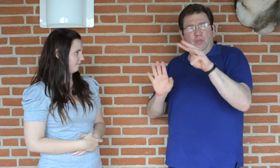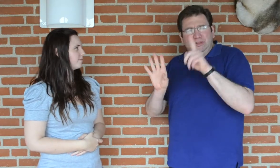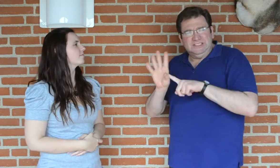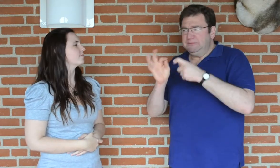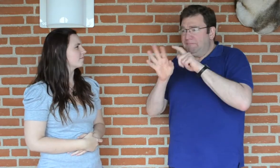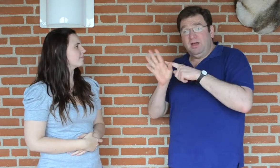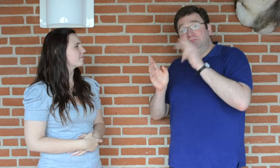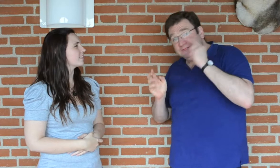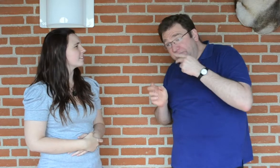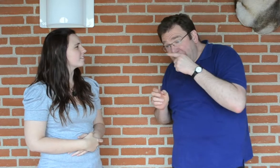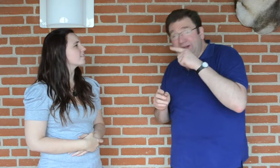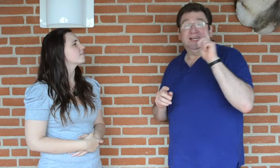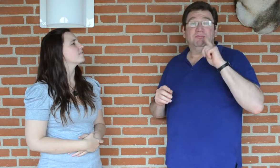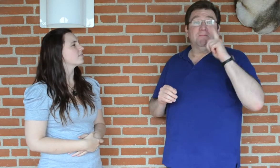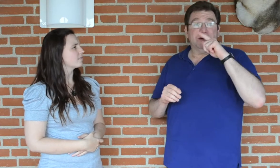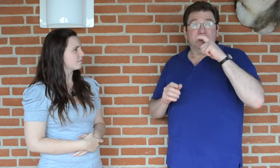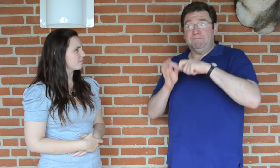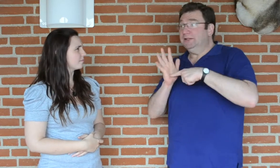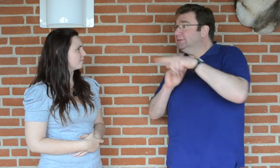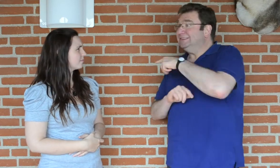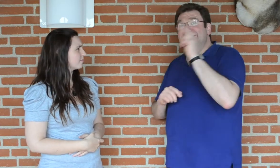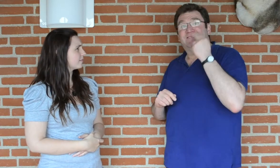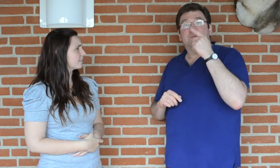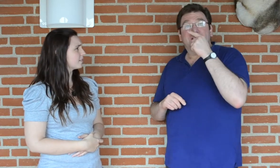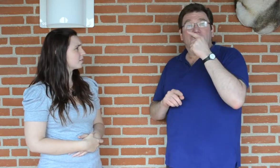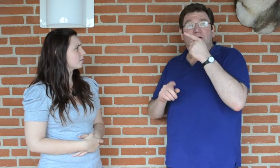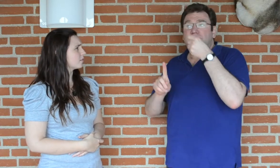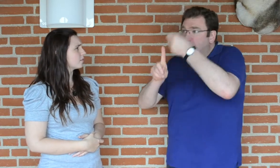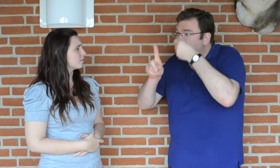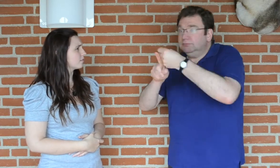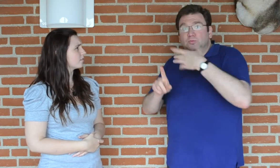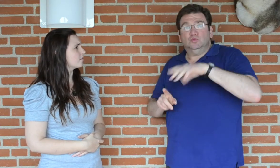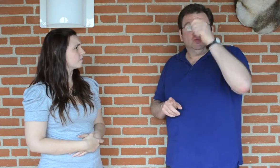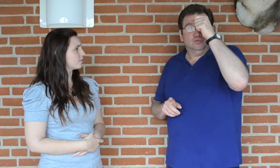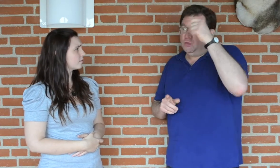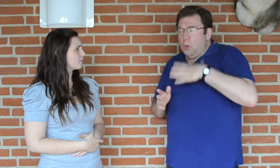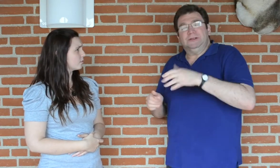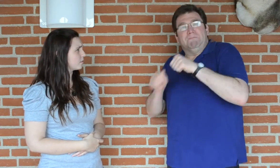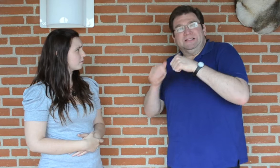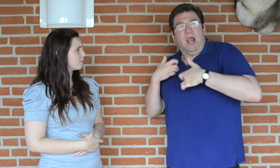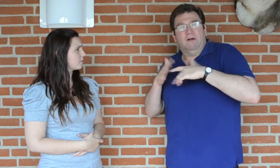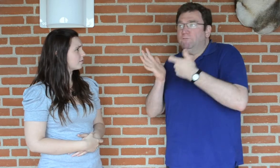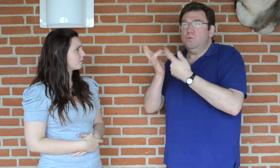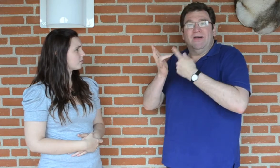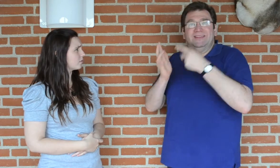the past 20-30 years by Deaf and hearing people. But those Deaf people who advocate for better lives for Deaf